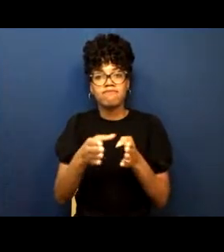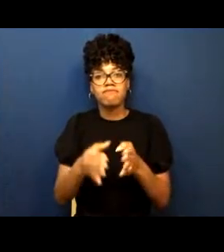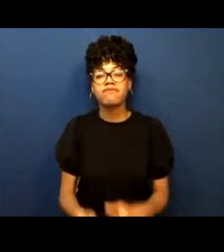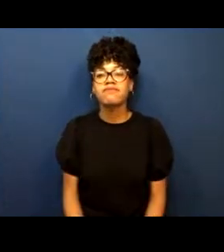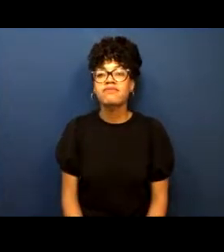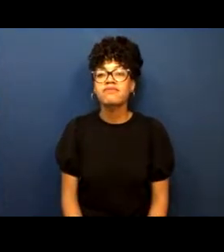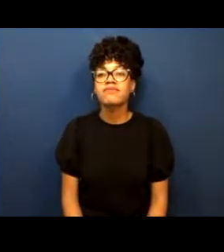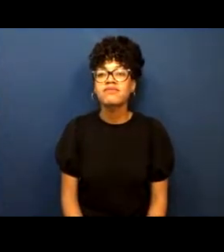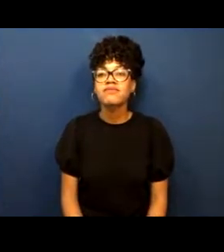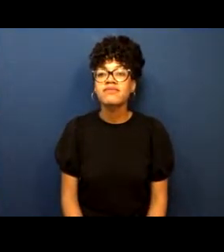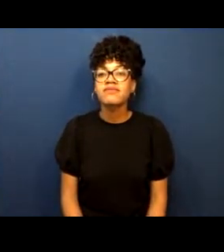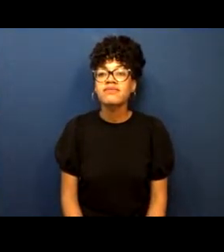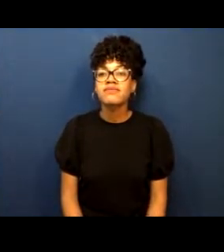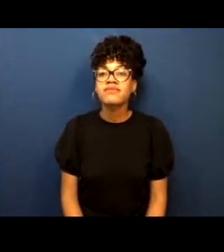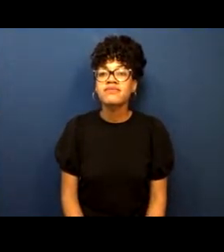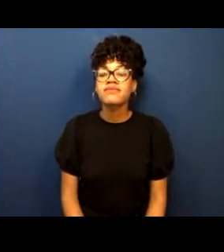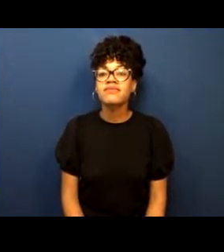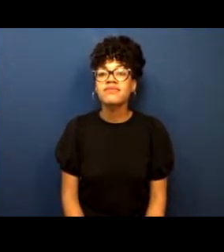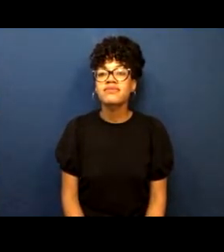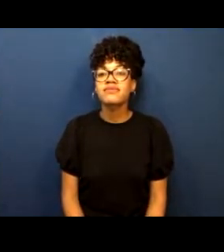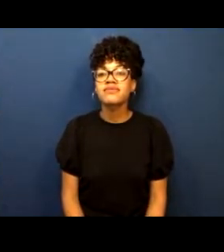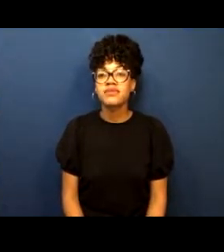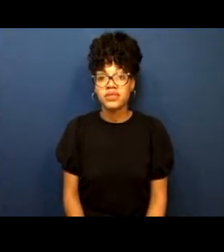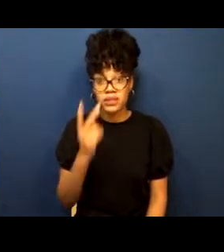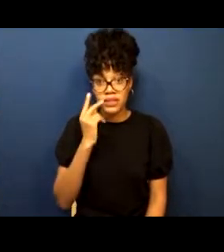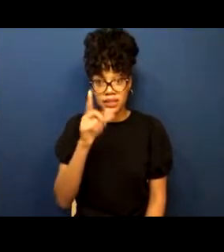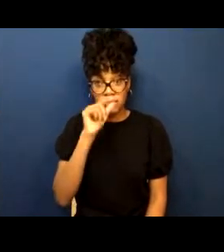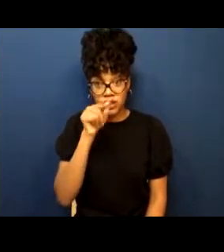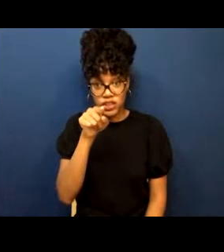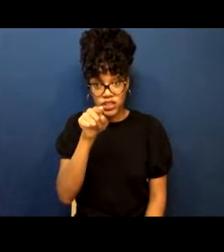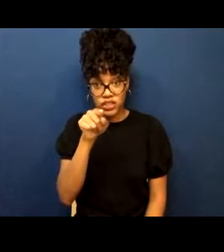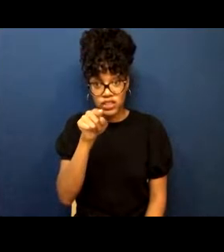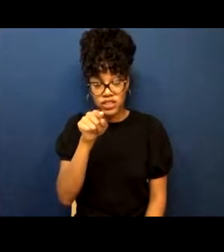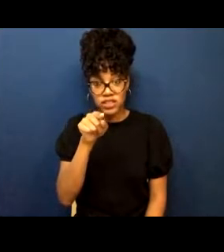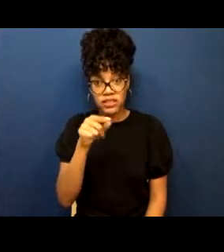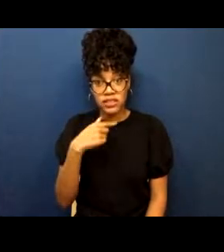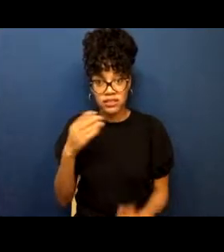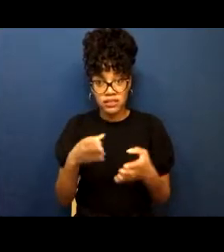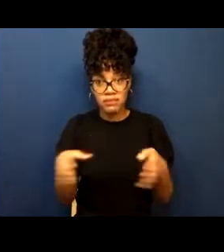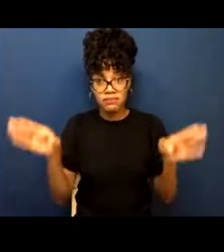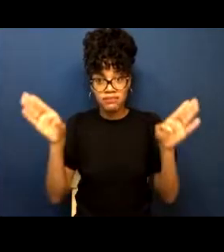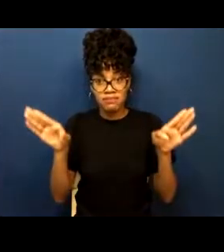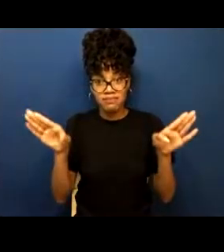So you have the satellite tag attached to the bird and here it is flying. And sometimes they sit on the water too.